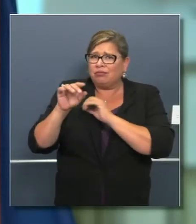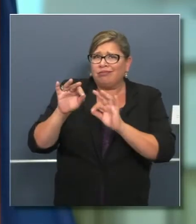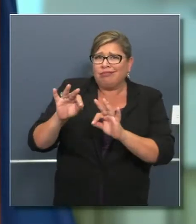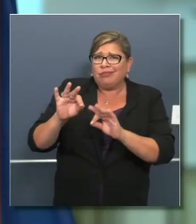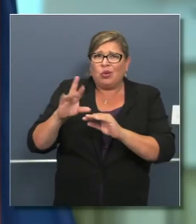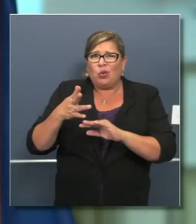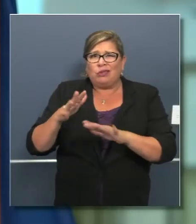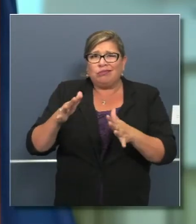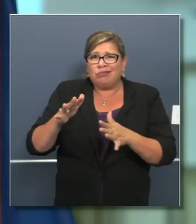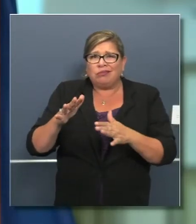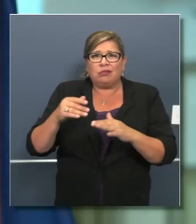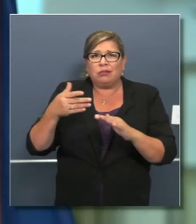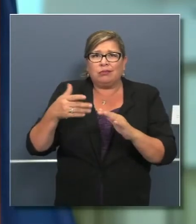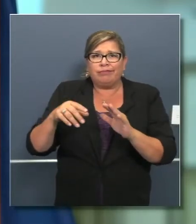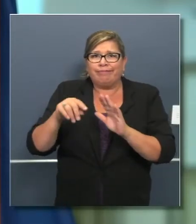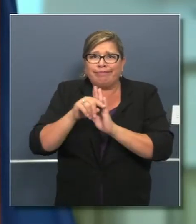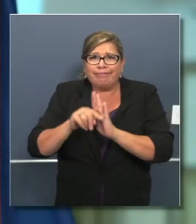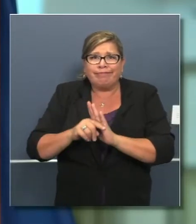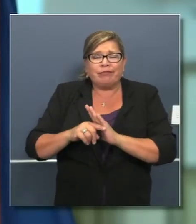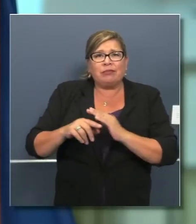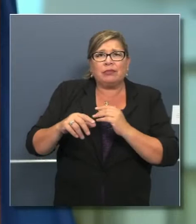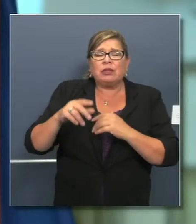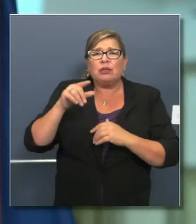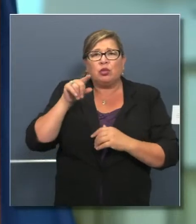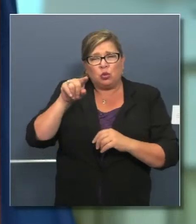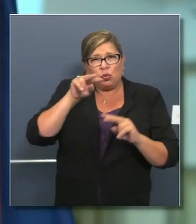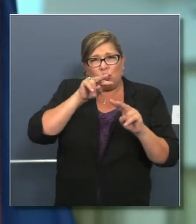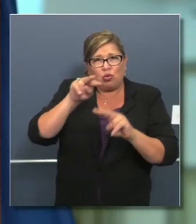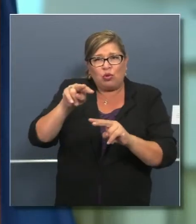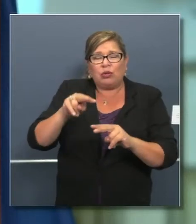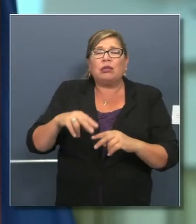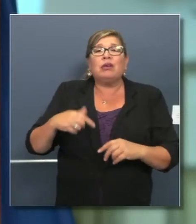to some multiple occasions all the information I provided today is in the aggregate but none